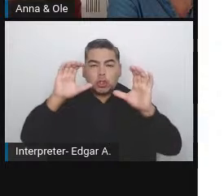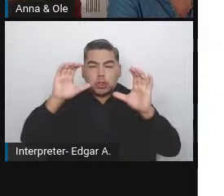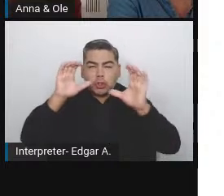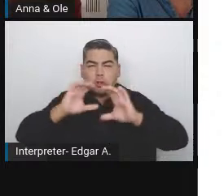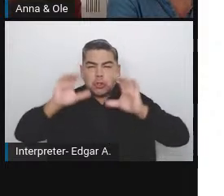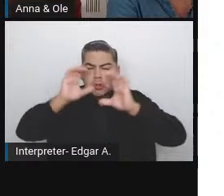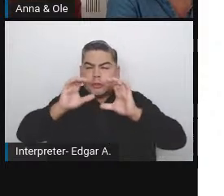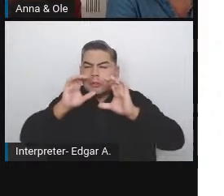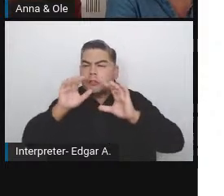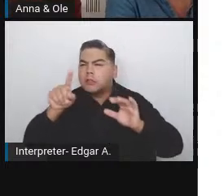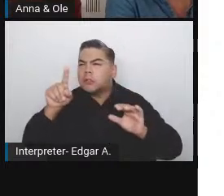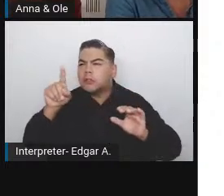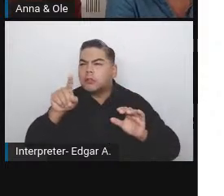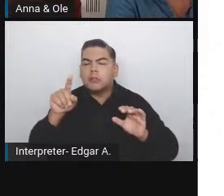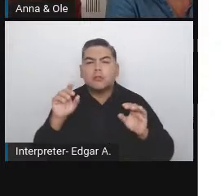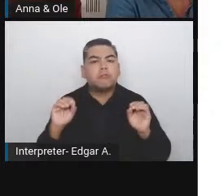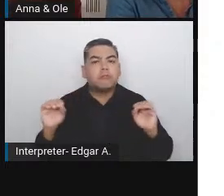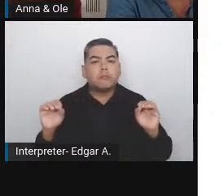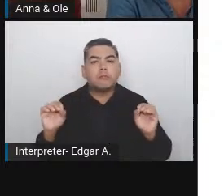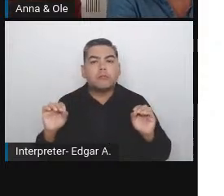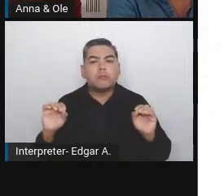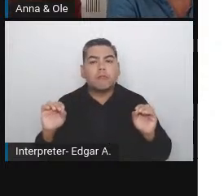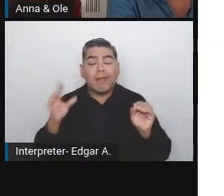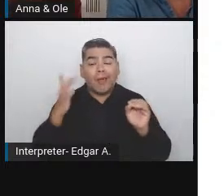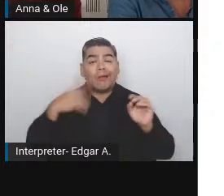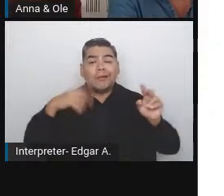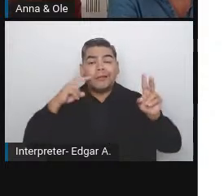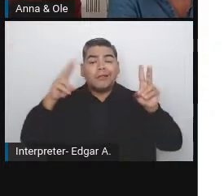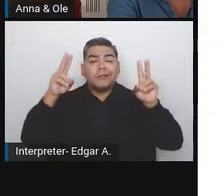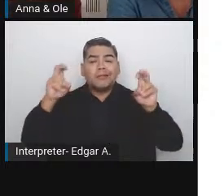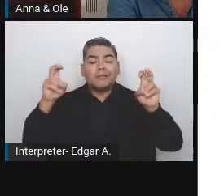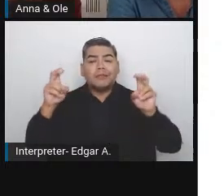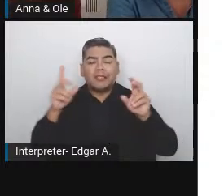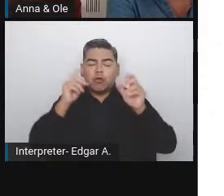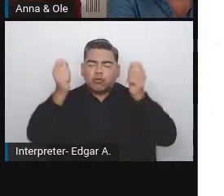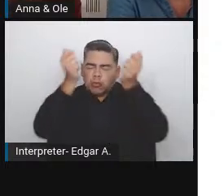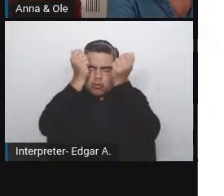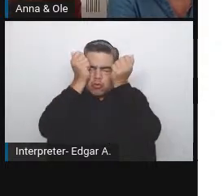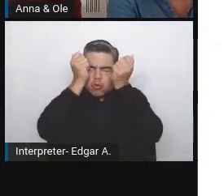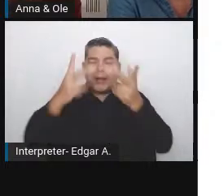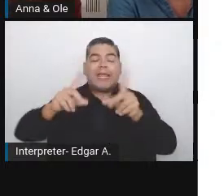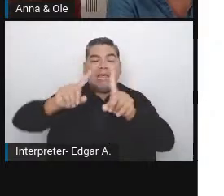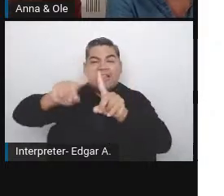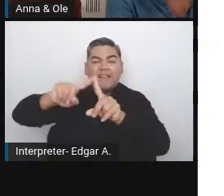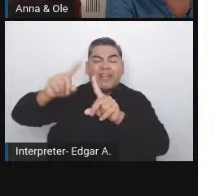offers that we had for the target groups. But very quickly we could see they got no hits when trying to find this in the